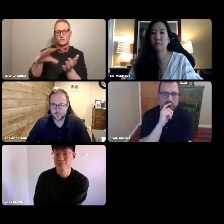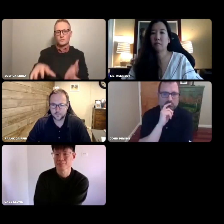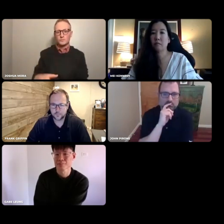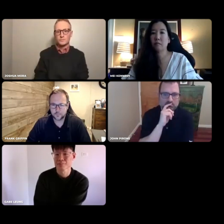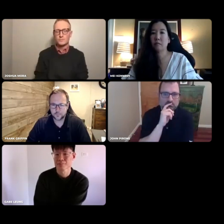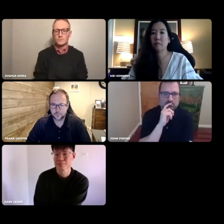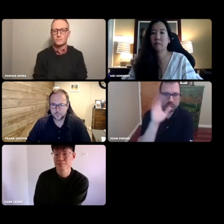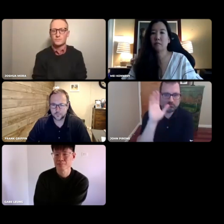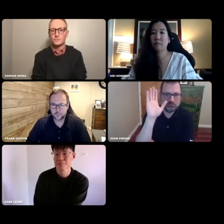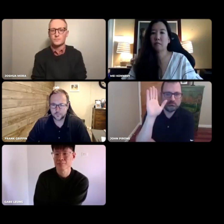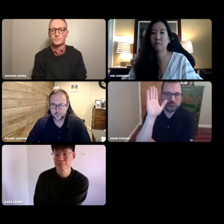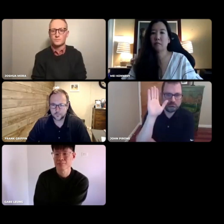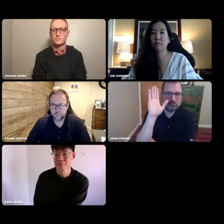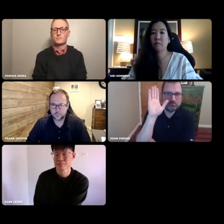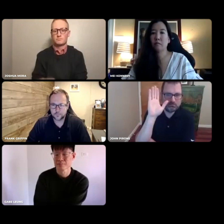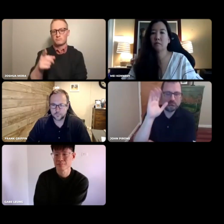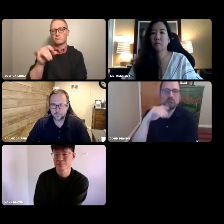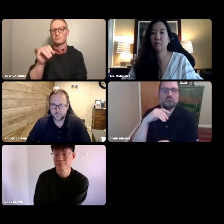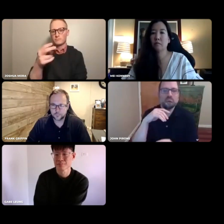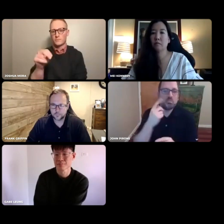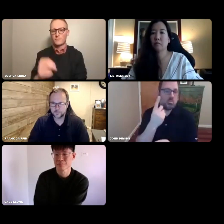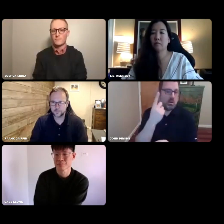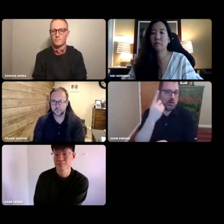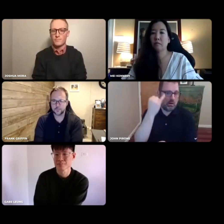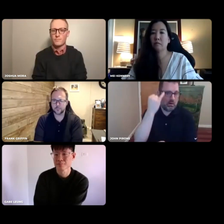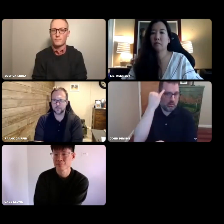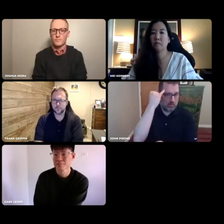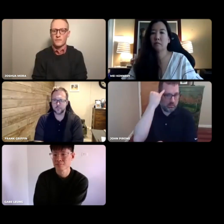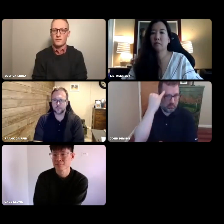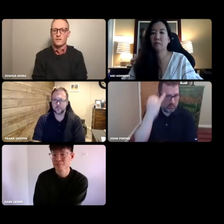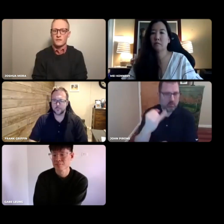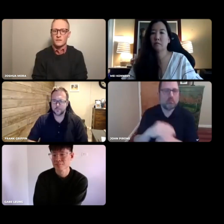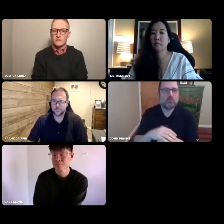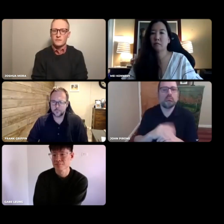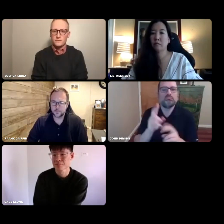Can you share them with this teacher?